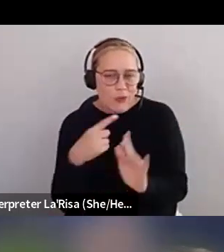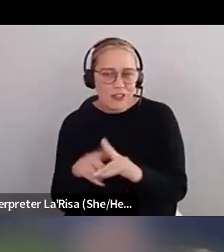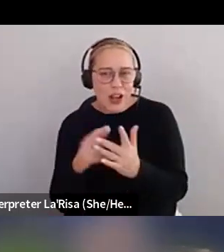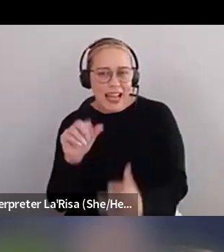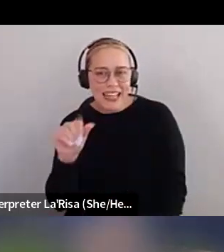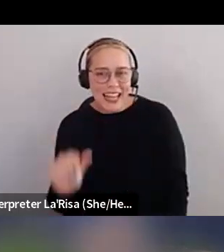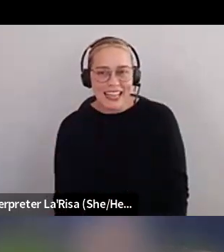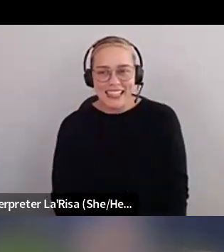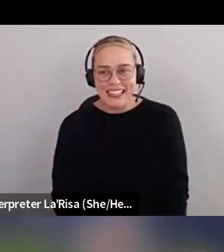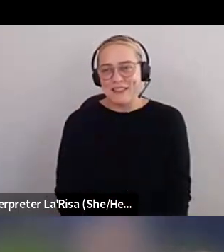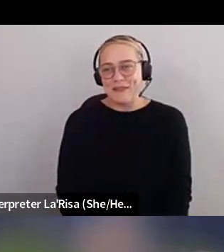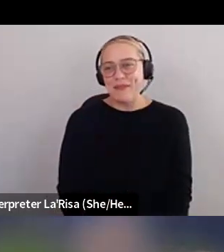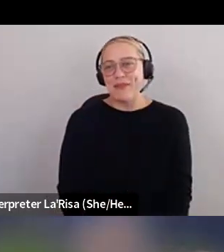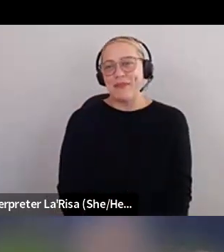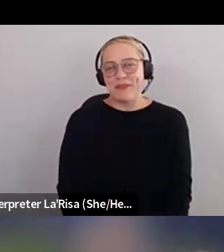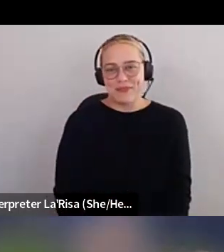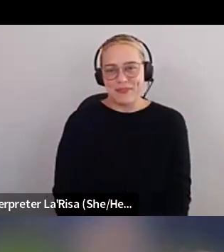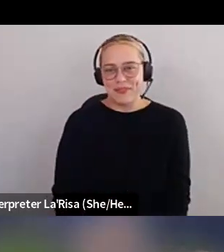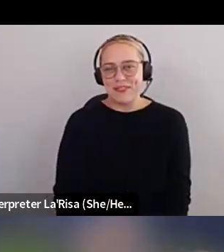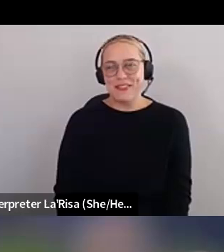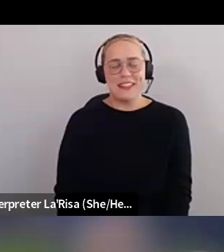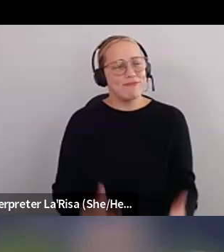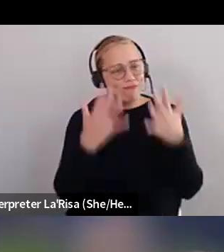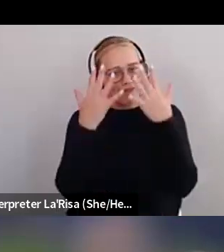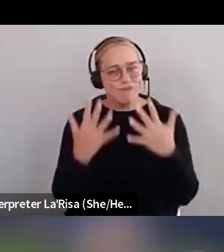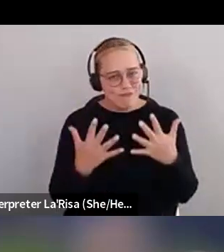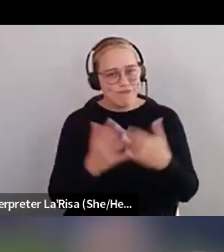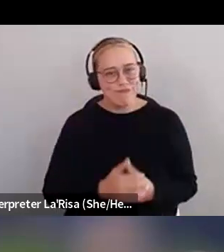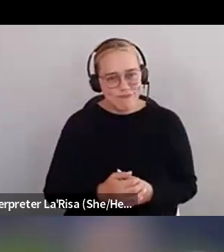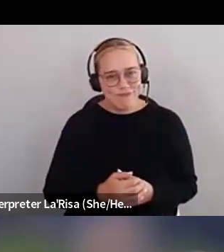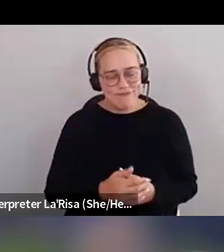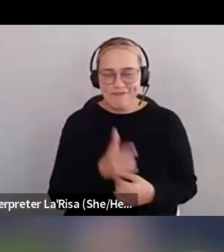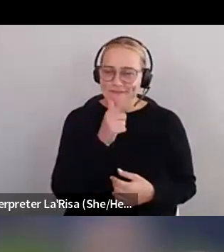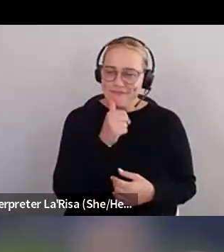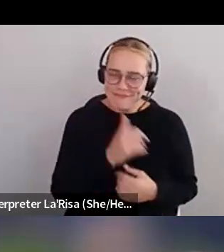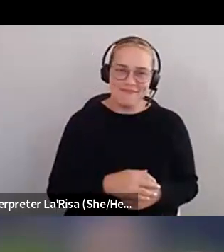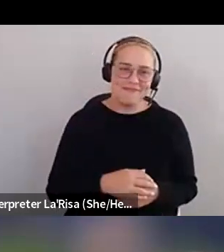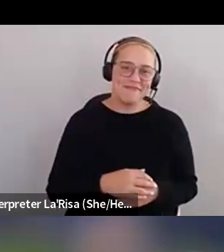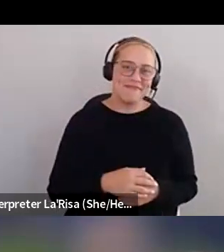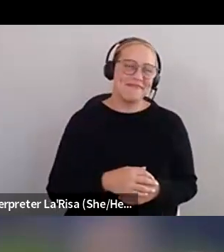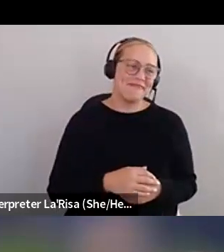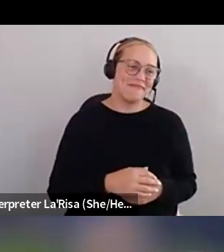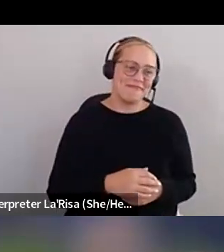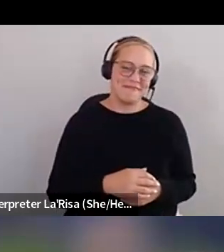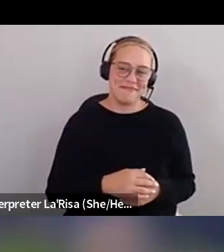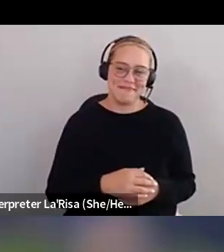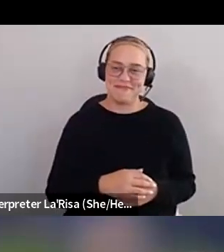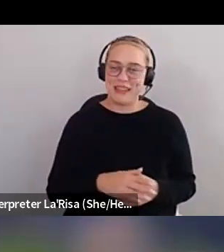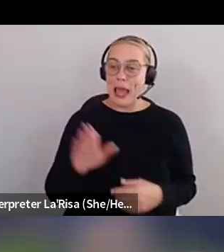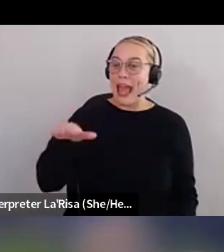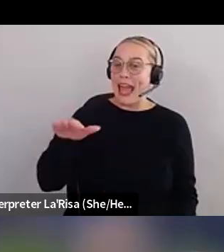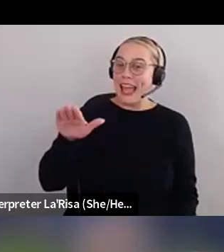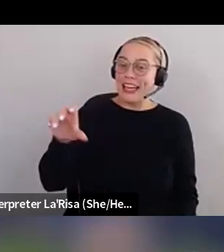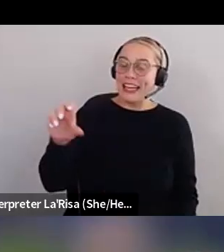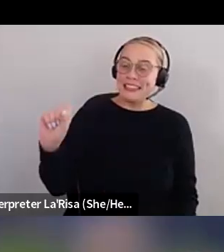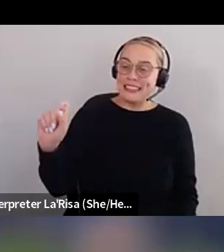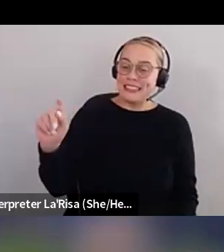Any questions on this more important topic before we get into